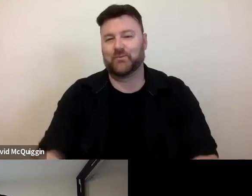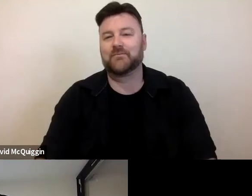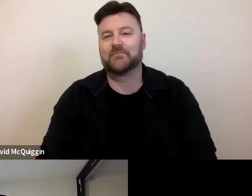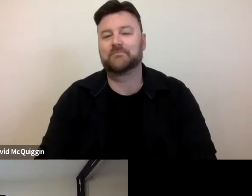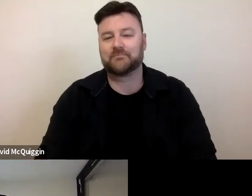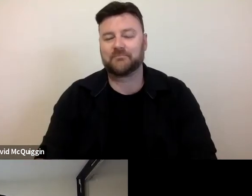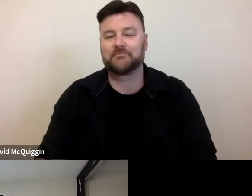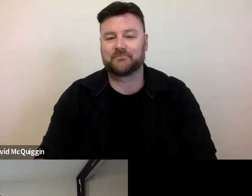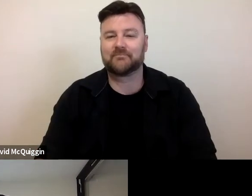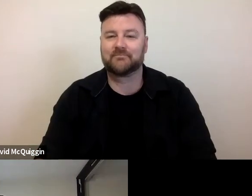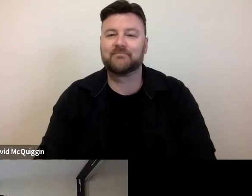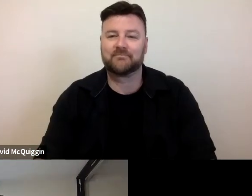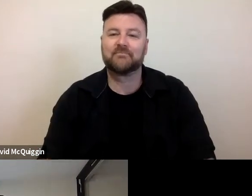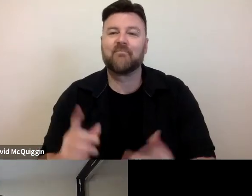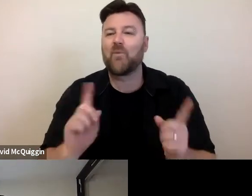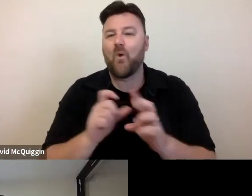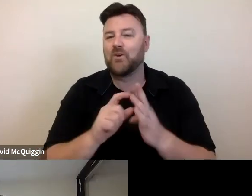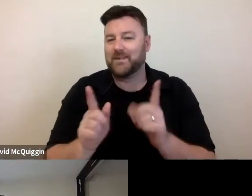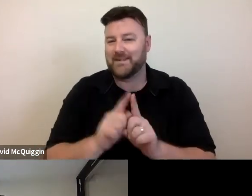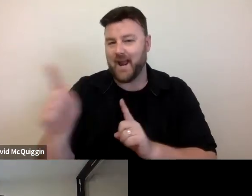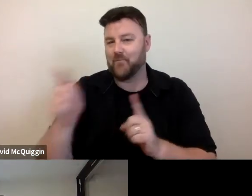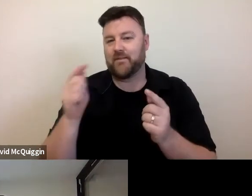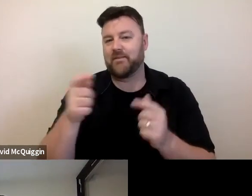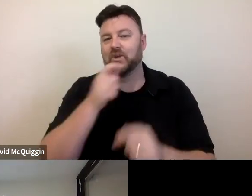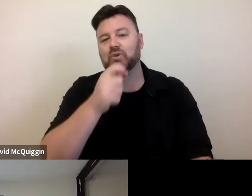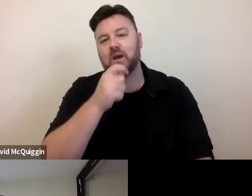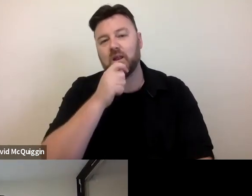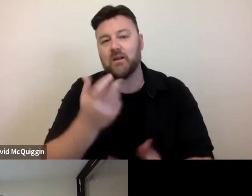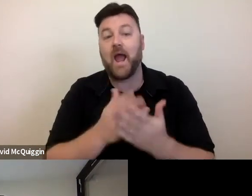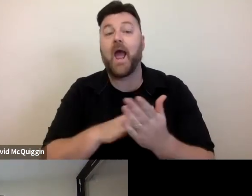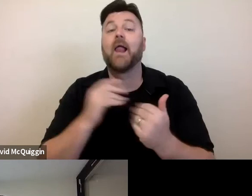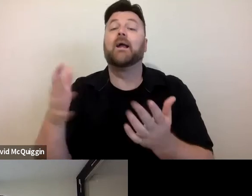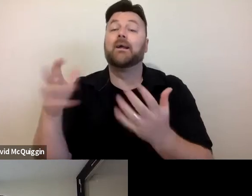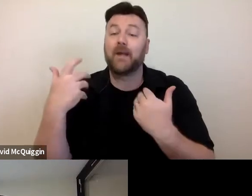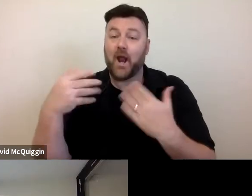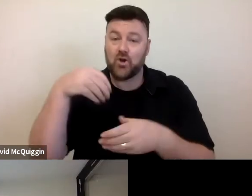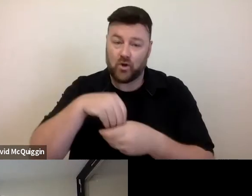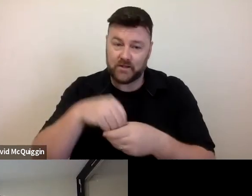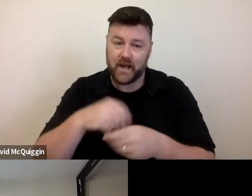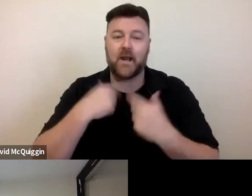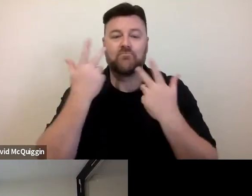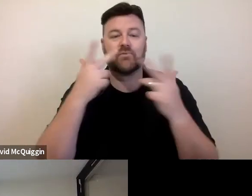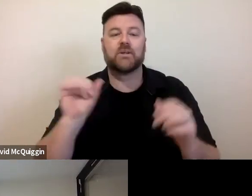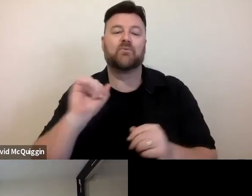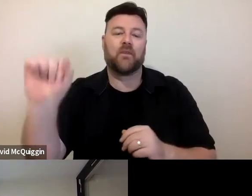journalists, I guess, how they would take our content and then present it to their audience.